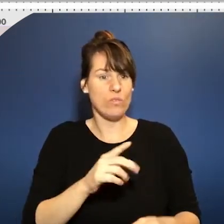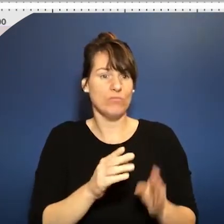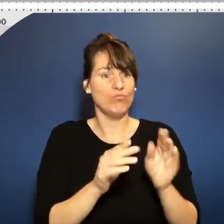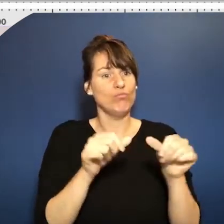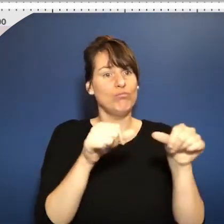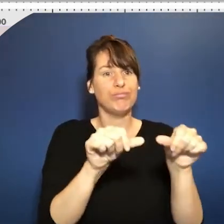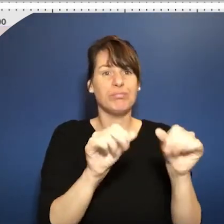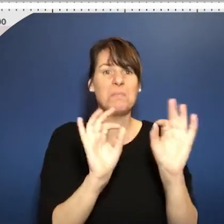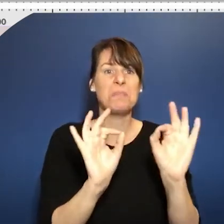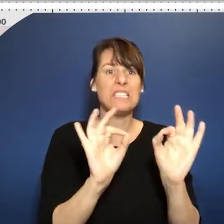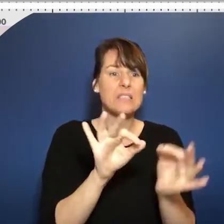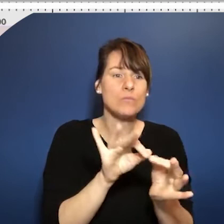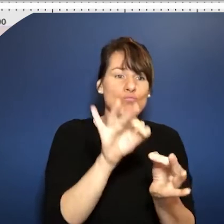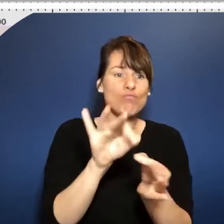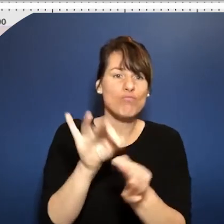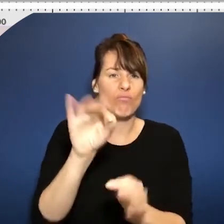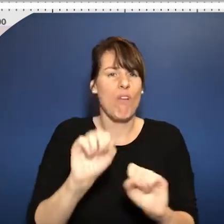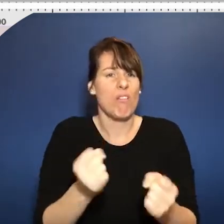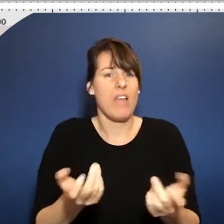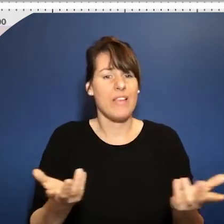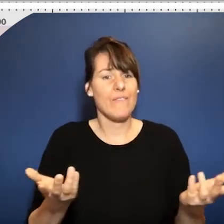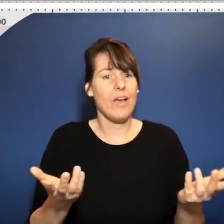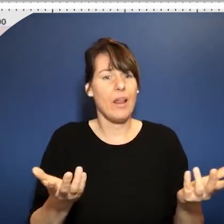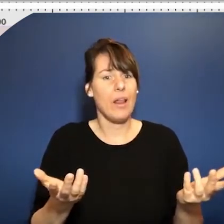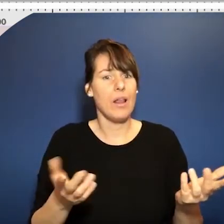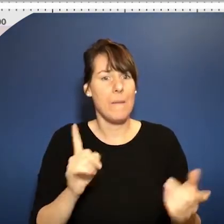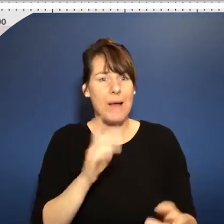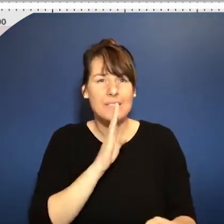But if you are working with, for example, longer